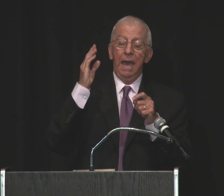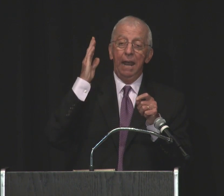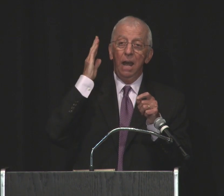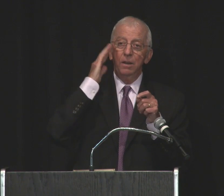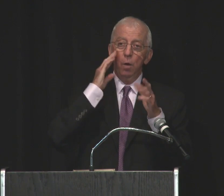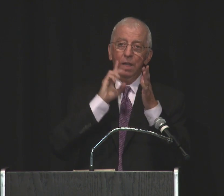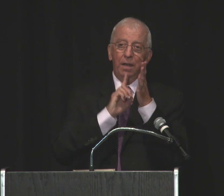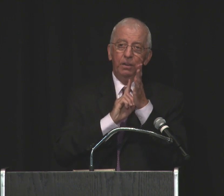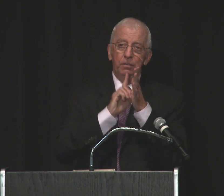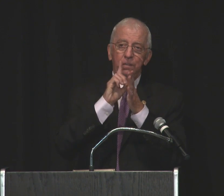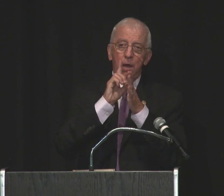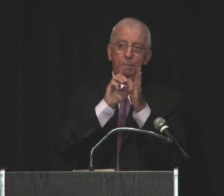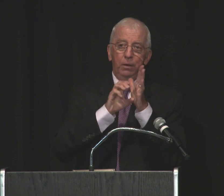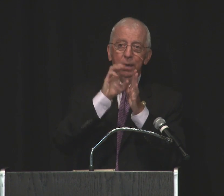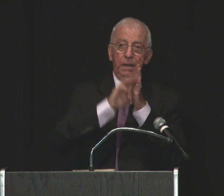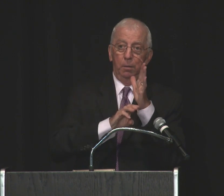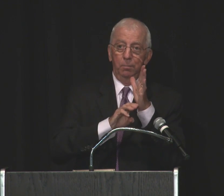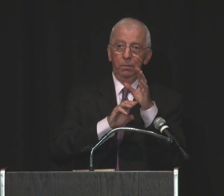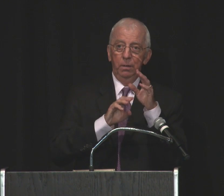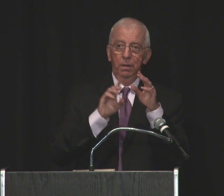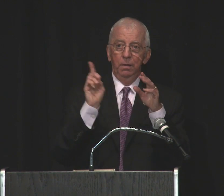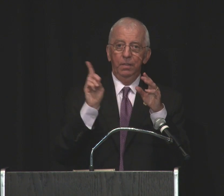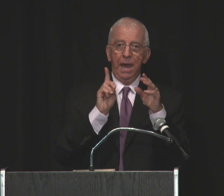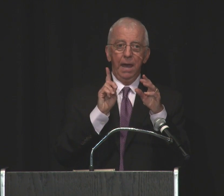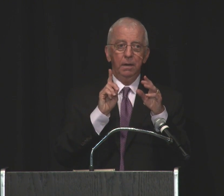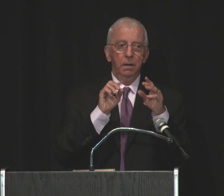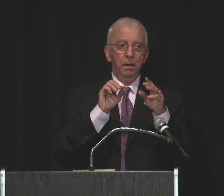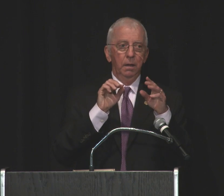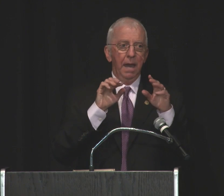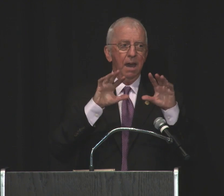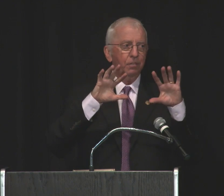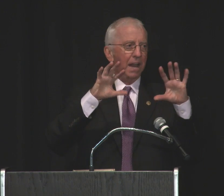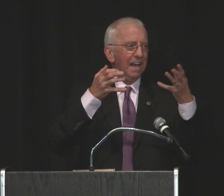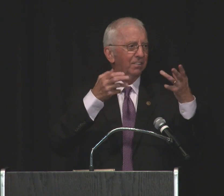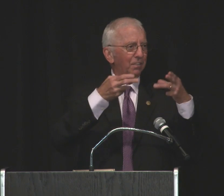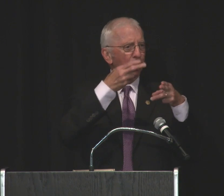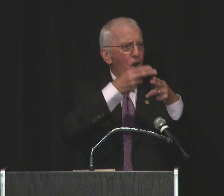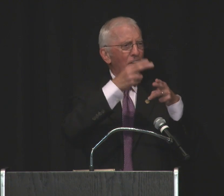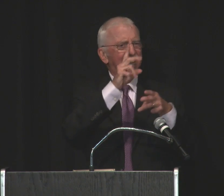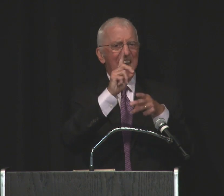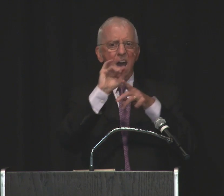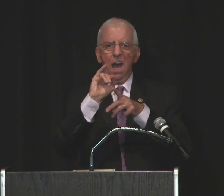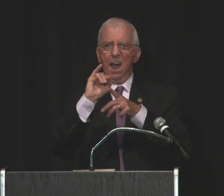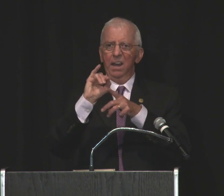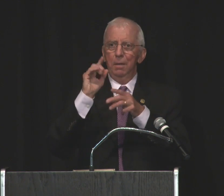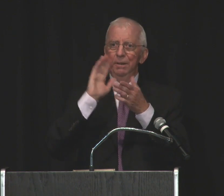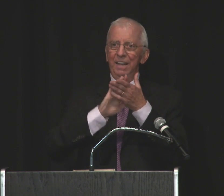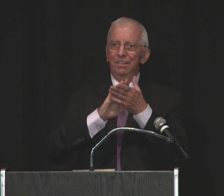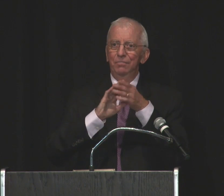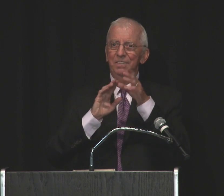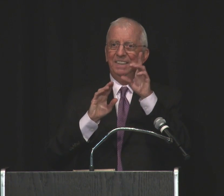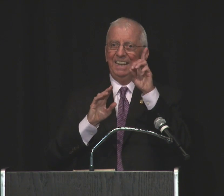And I know that they're developing curriculum that have classes that are called DI, I believe.